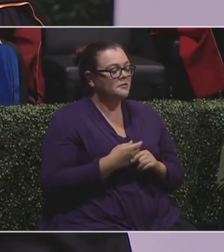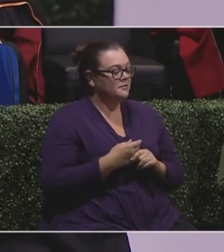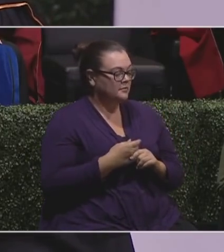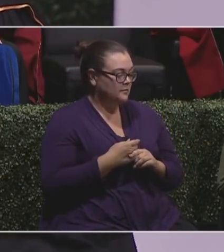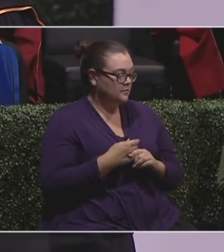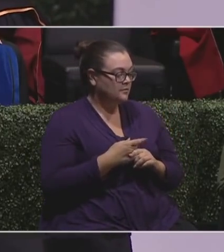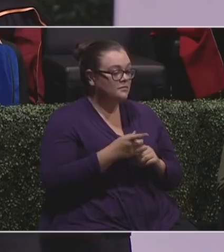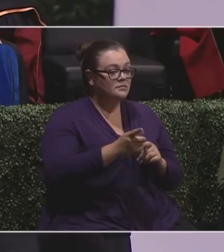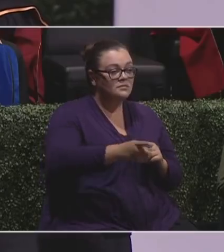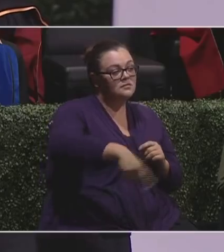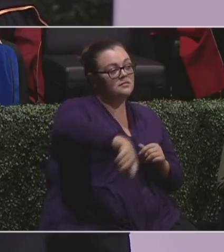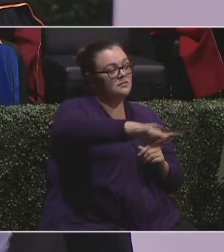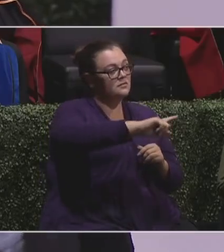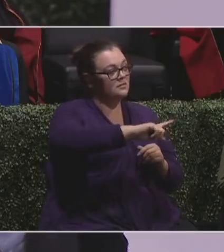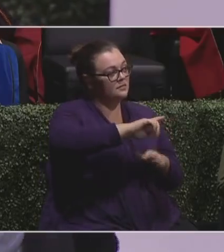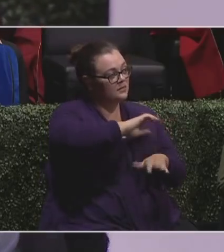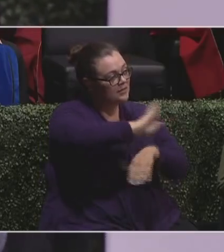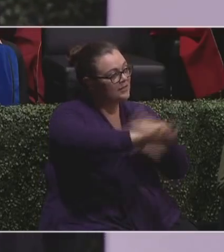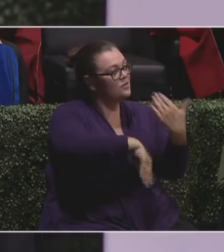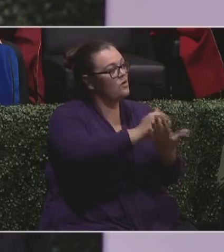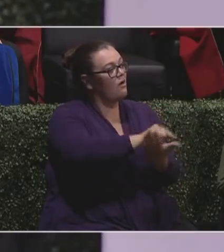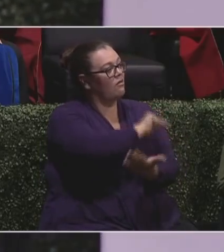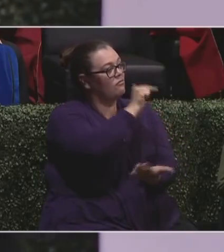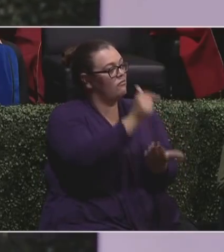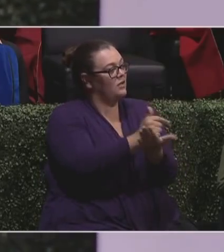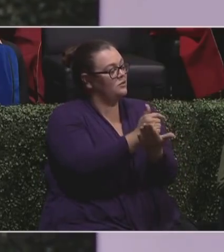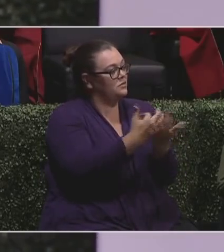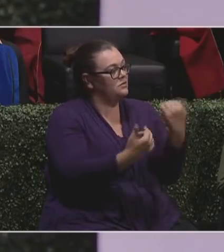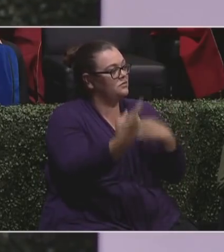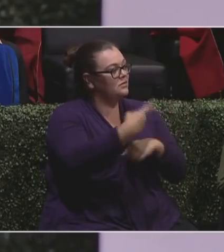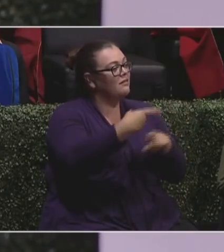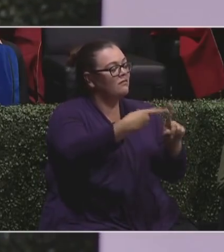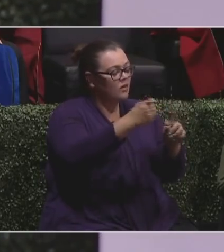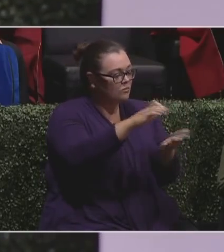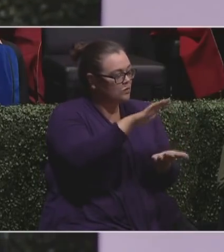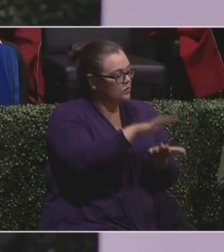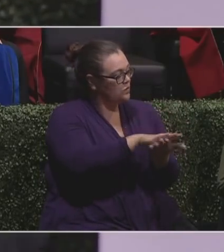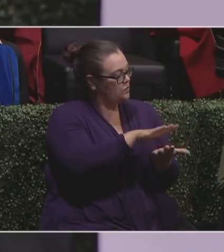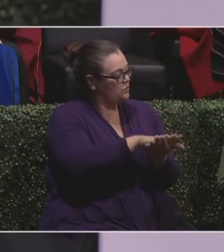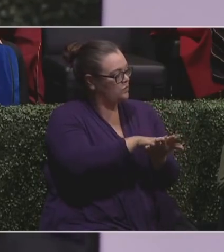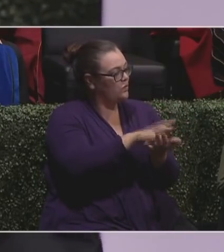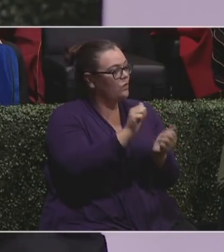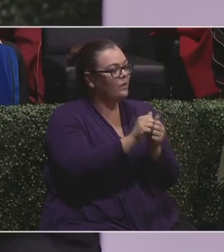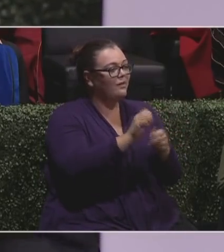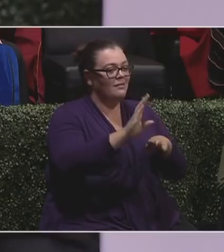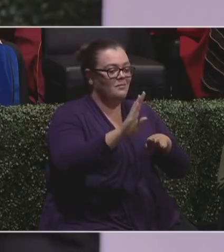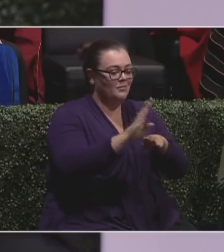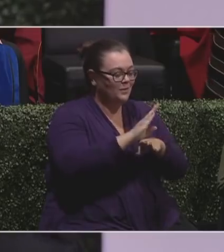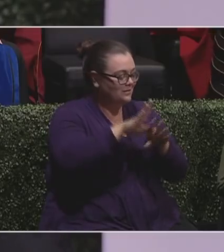WHERE THE DEMAND FOR A PRODUCT WILL BE, AND SHAPE THE CAMPAIGN THAT WILL CONVINCE THE PUBLIC THAT THIS PRODUCT FULFILLS THAT DEMAND.